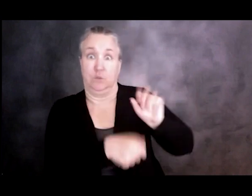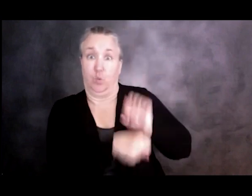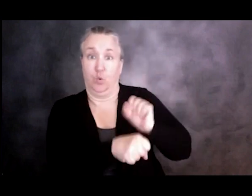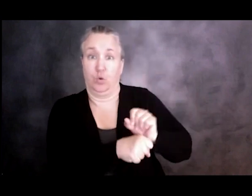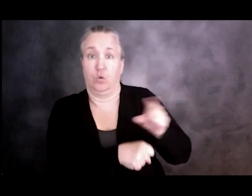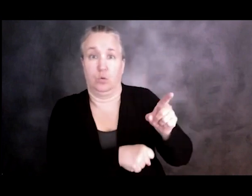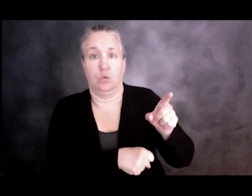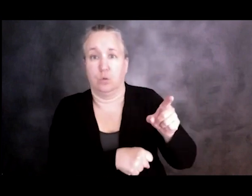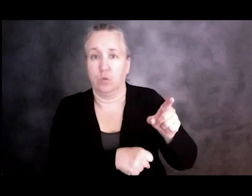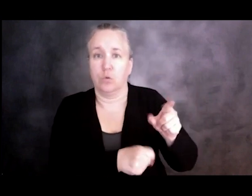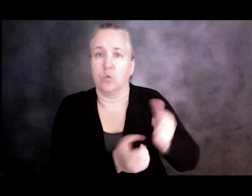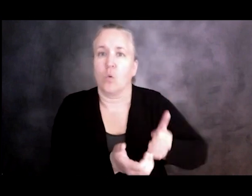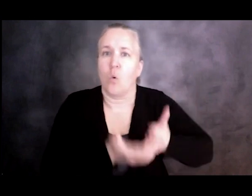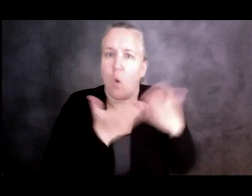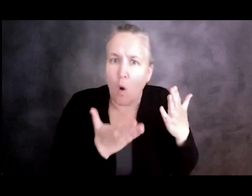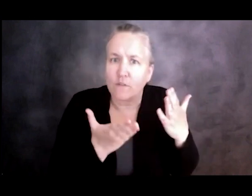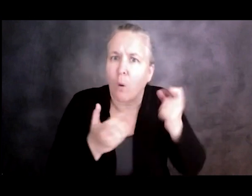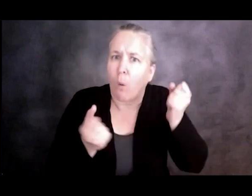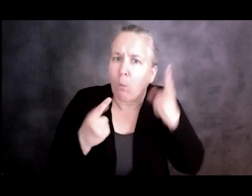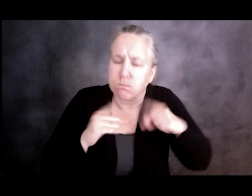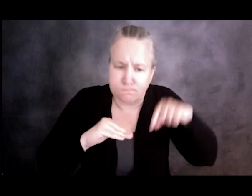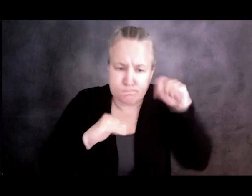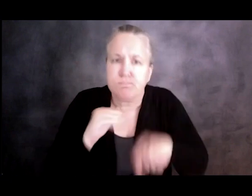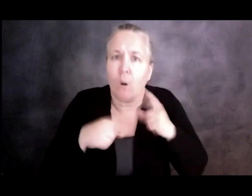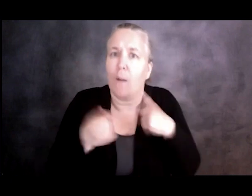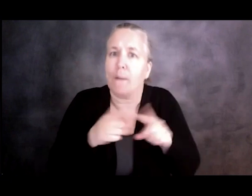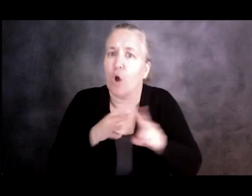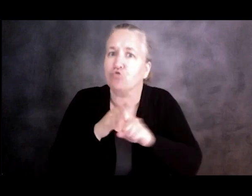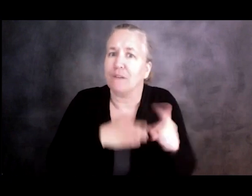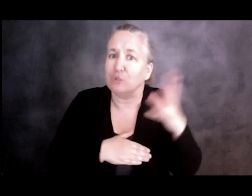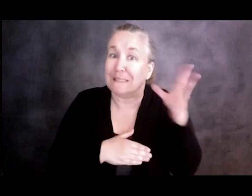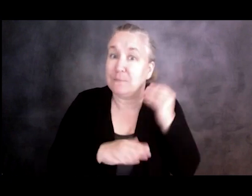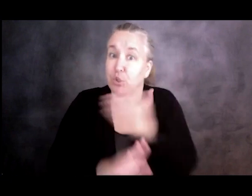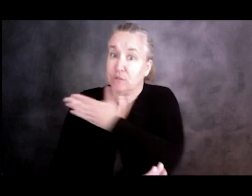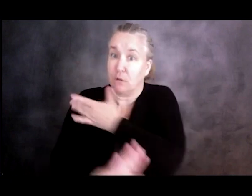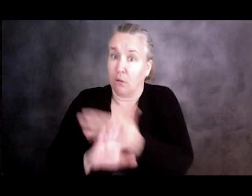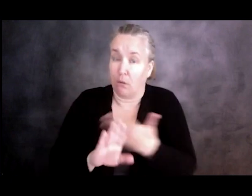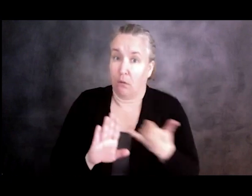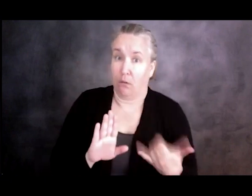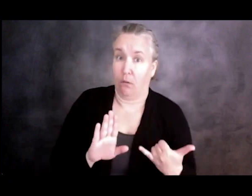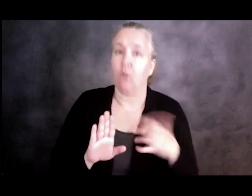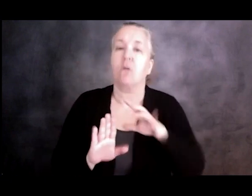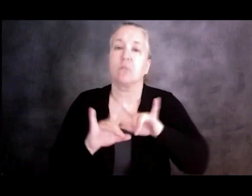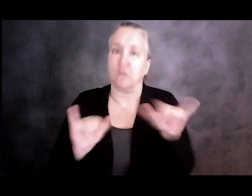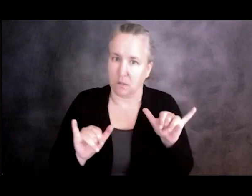not only offers insight into the experiences of refugees past and present but also poses profound questions